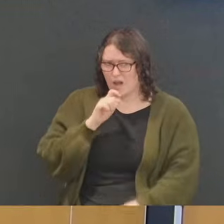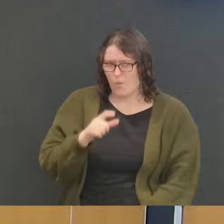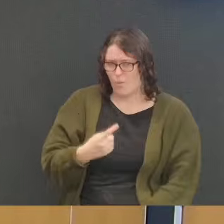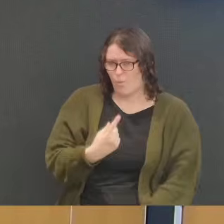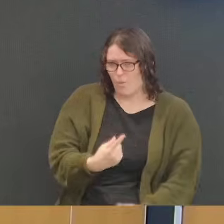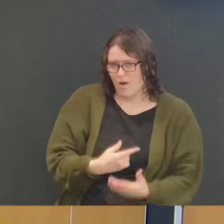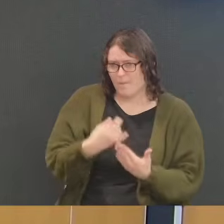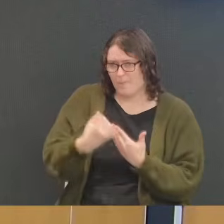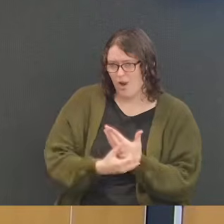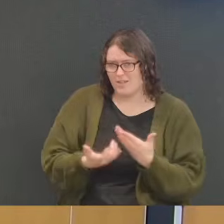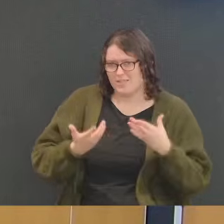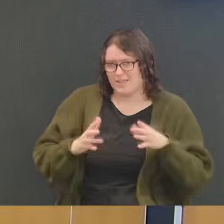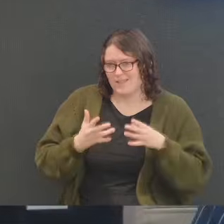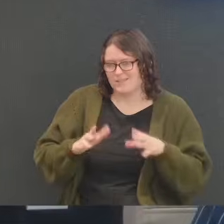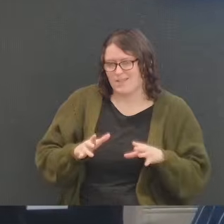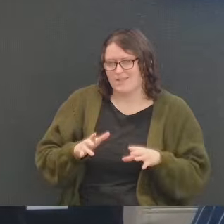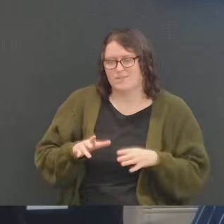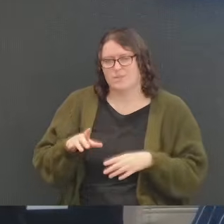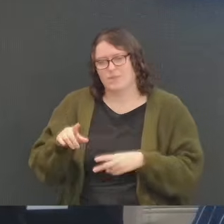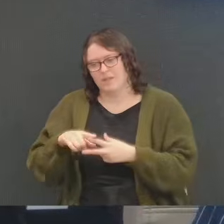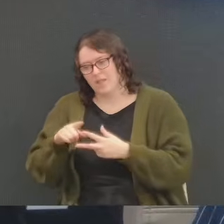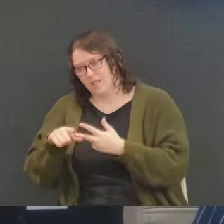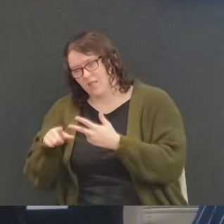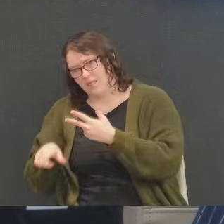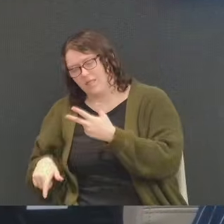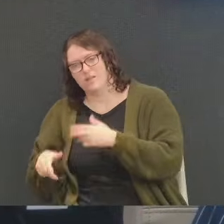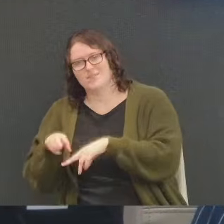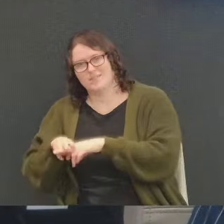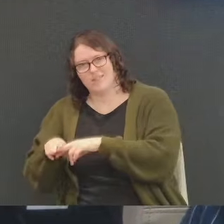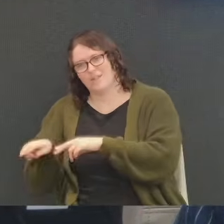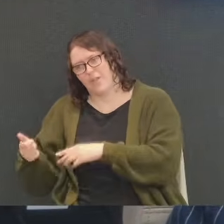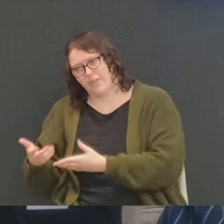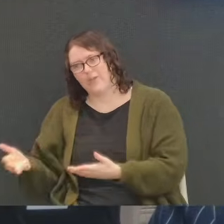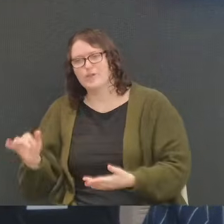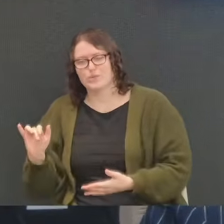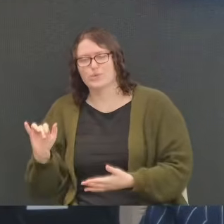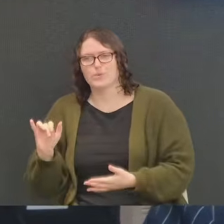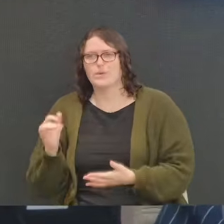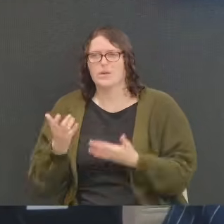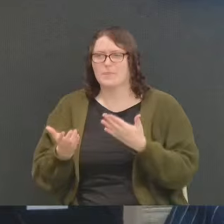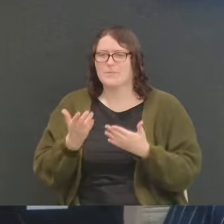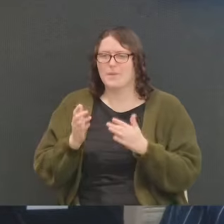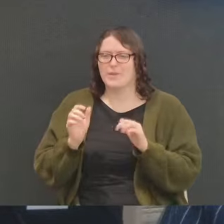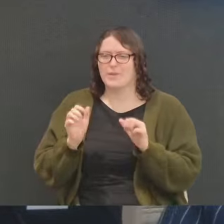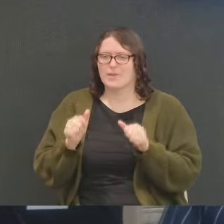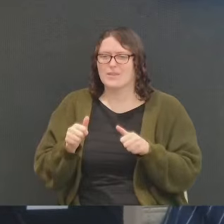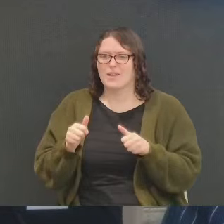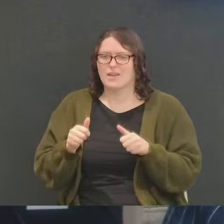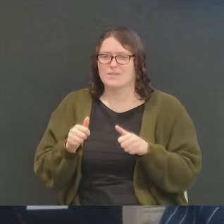just on the scoreboard. It also deals with the seats. maybe we can get that Mr. Aluotto in the